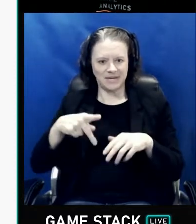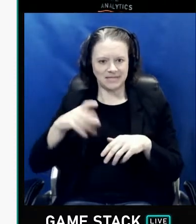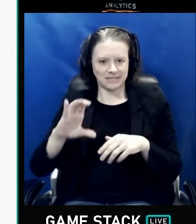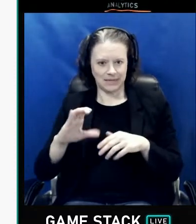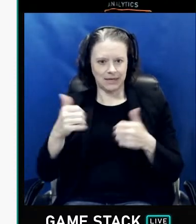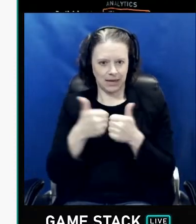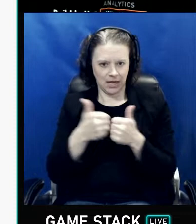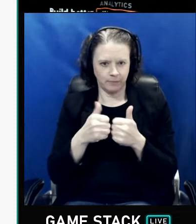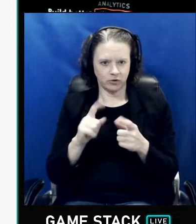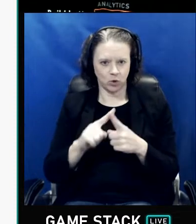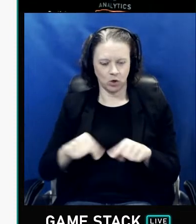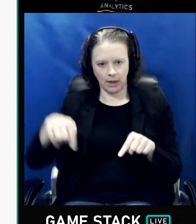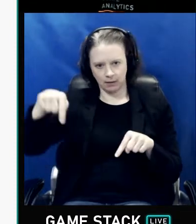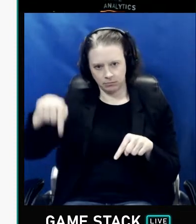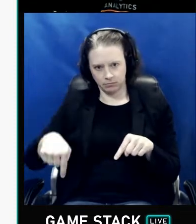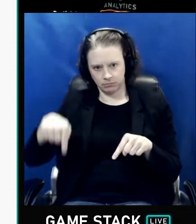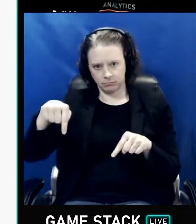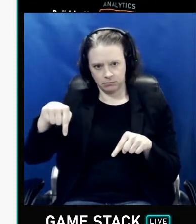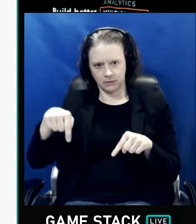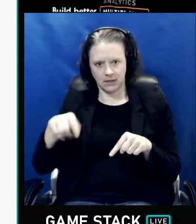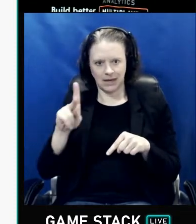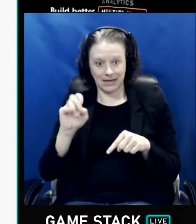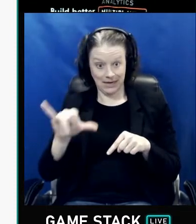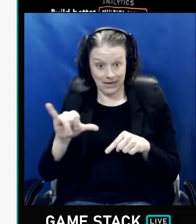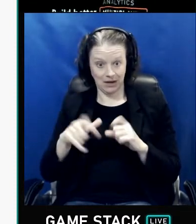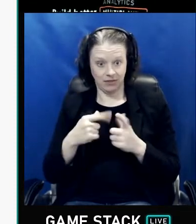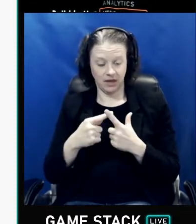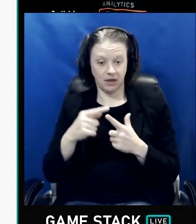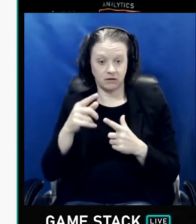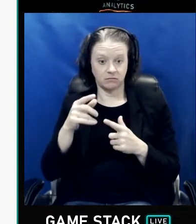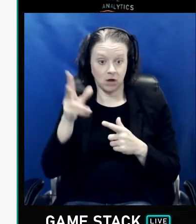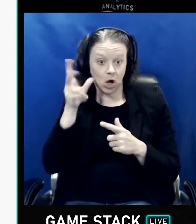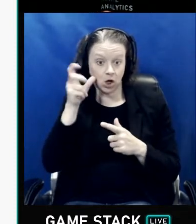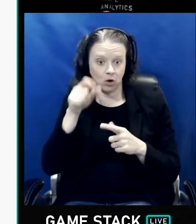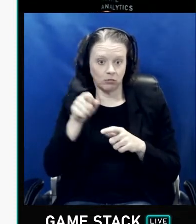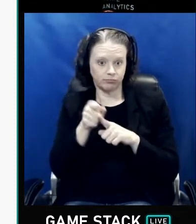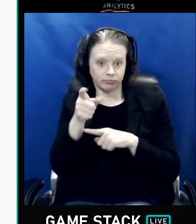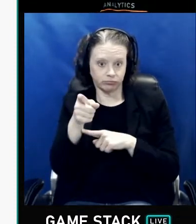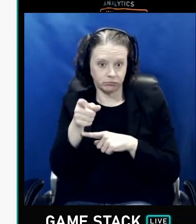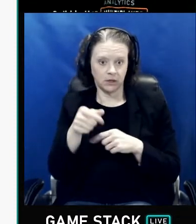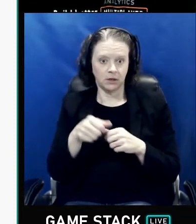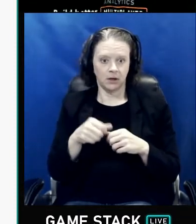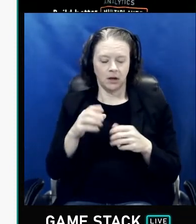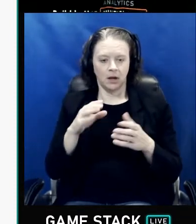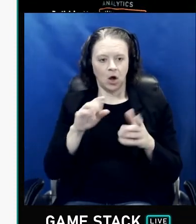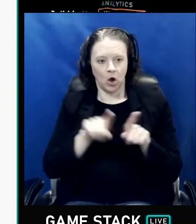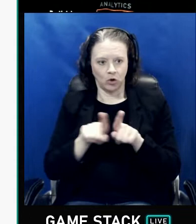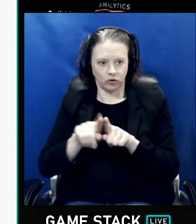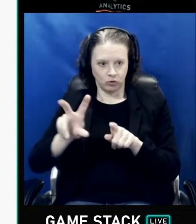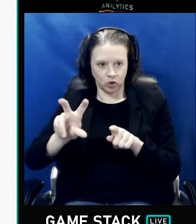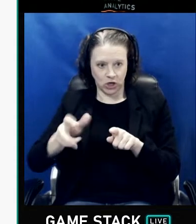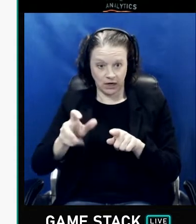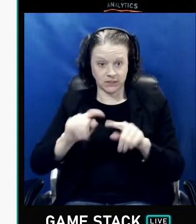only when you have that key pressed. Channels and teams, we have Group A and you have Group B and only those inside those groups can